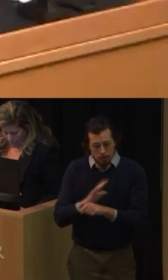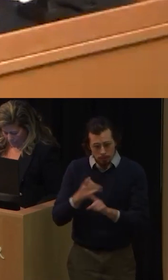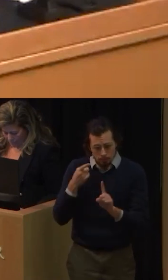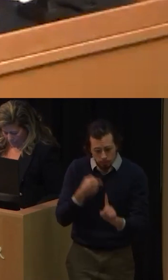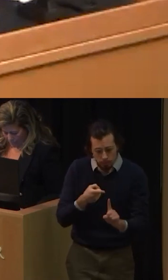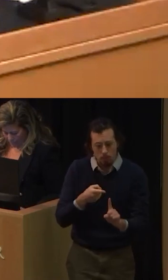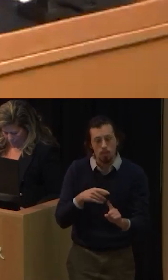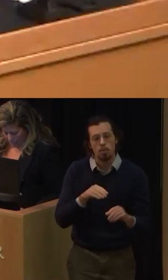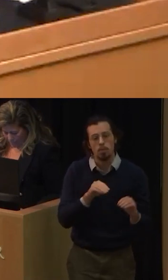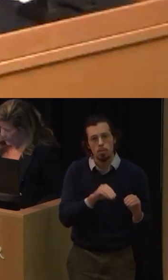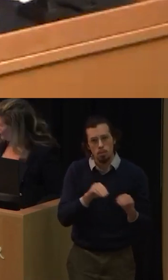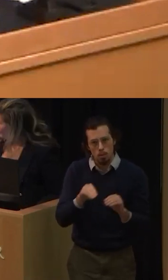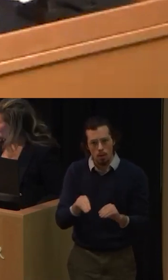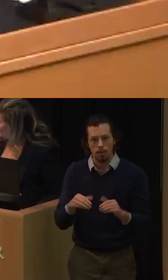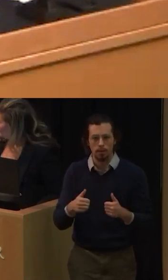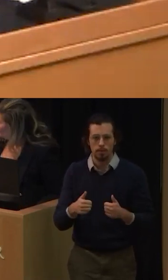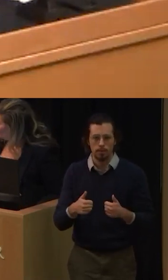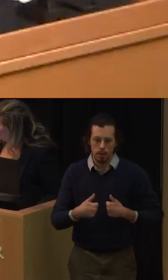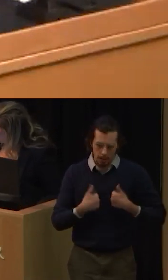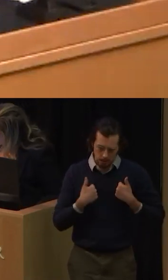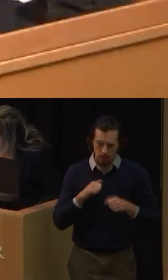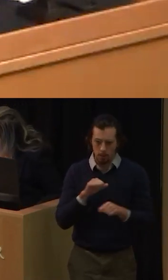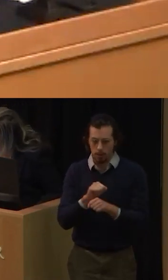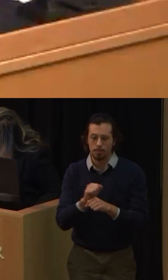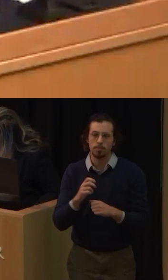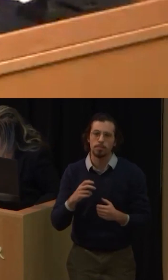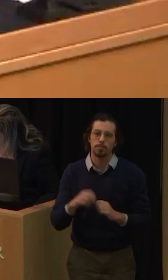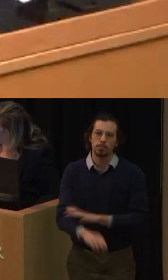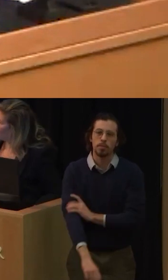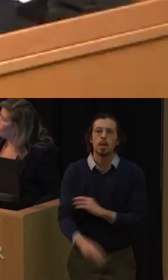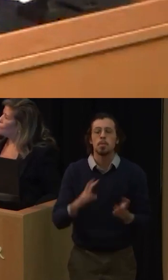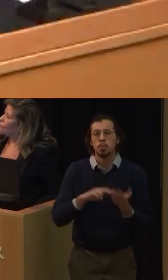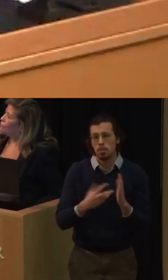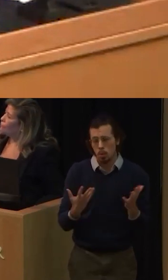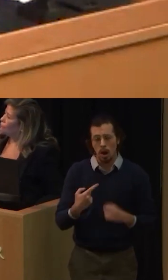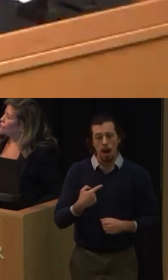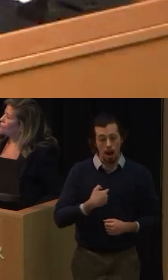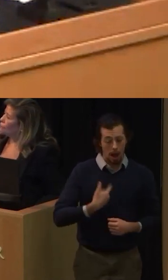Ubuntu translates into I am because we are. It talks about interconnectedness,